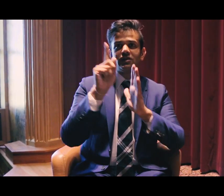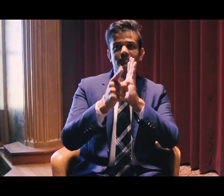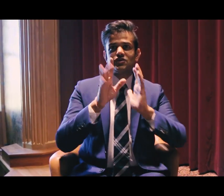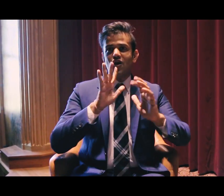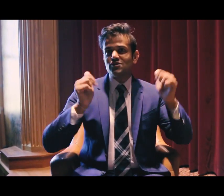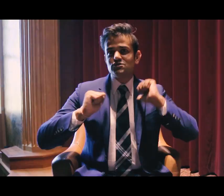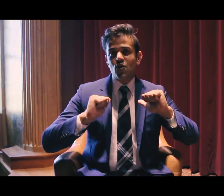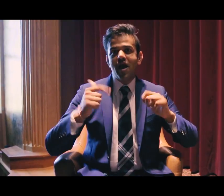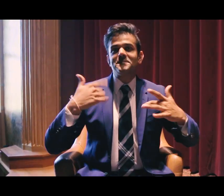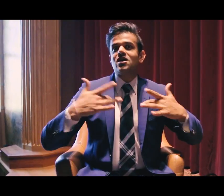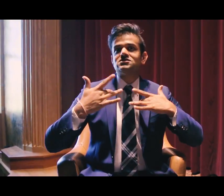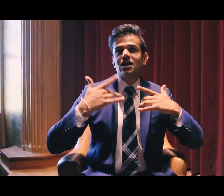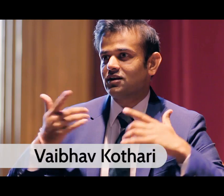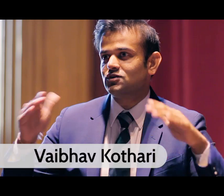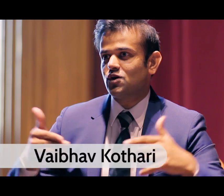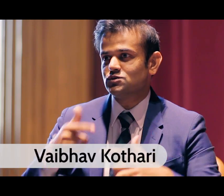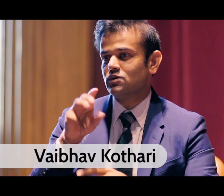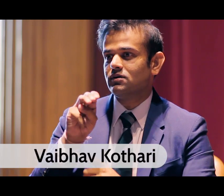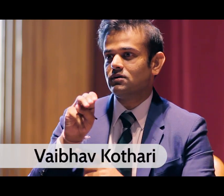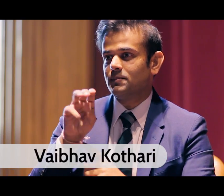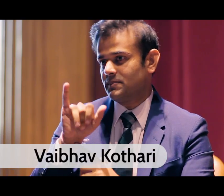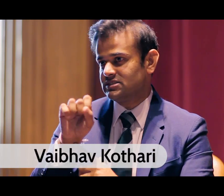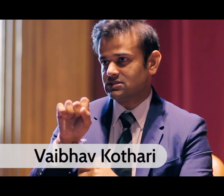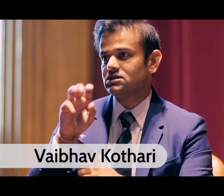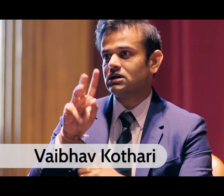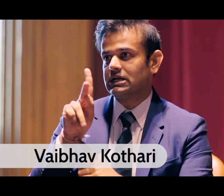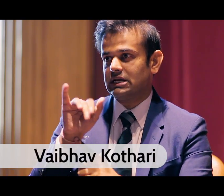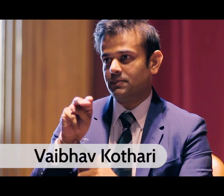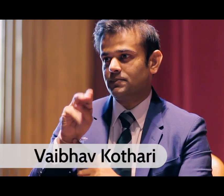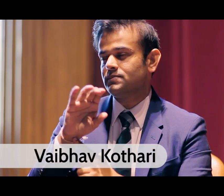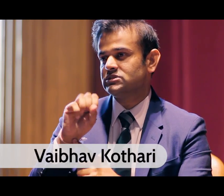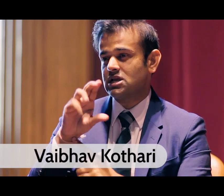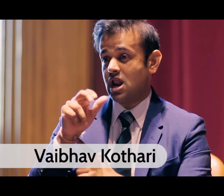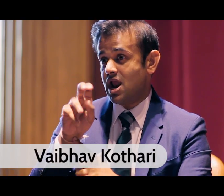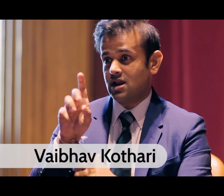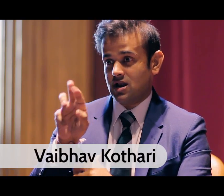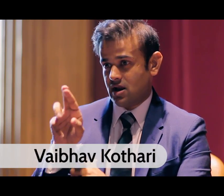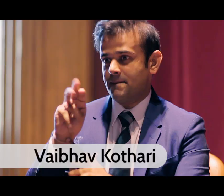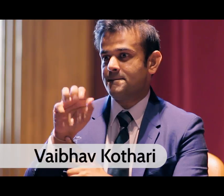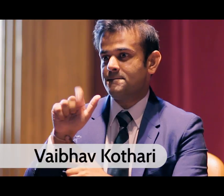Welcome to the 20 Minute Talk Show. I am gonna be introducing Kim Schneider Malek,